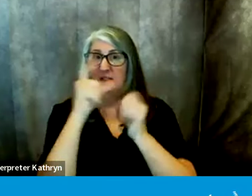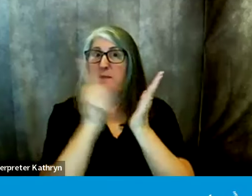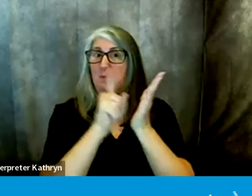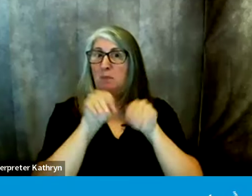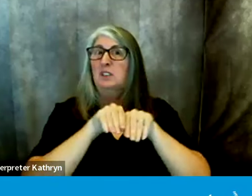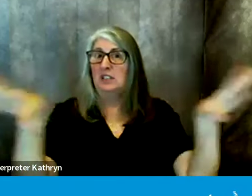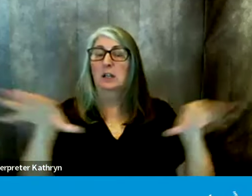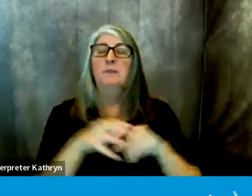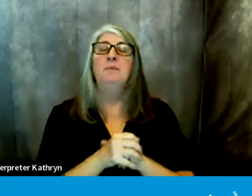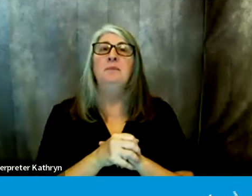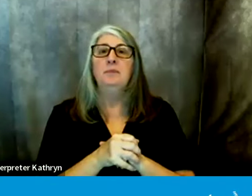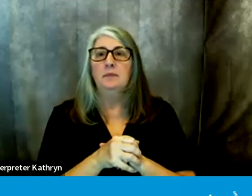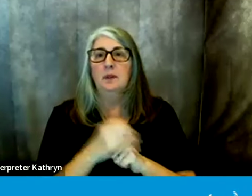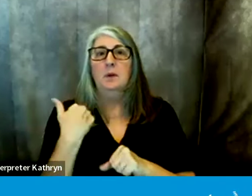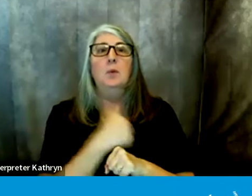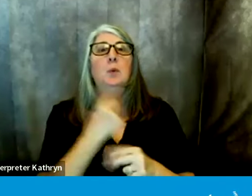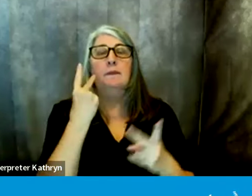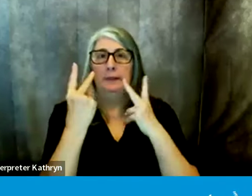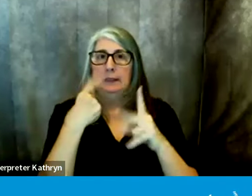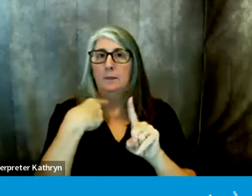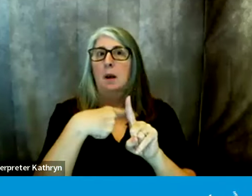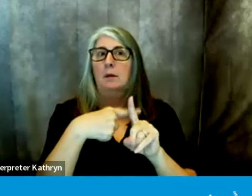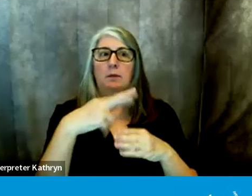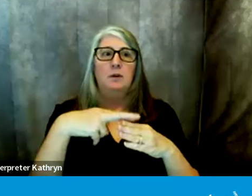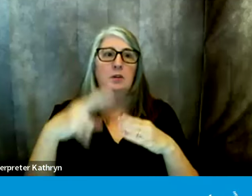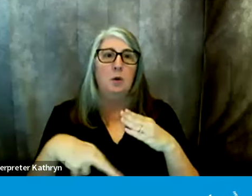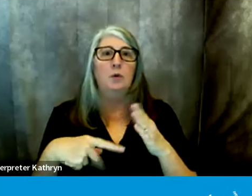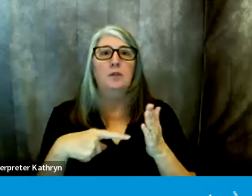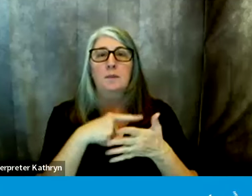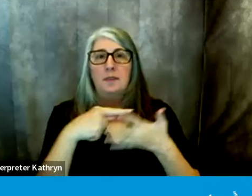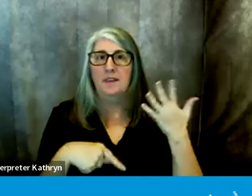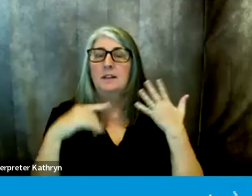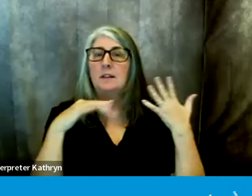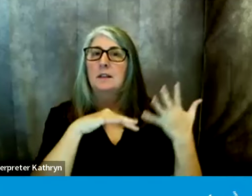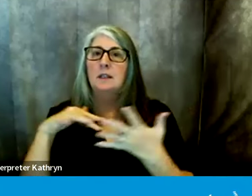we have seen positive results from these pilot studies in individuals with complete injuries,